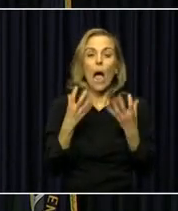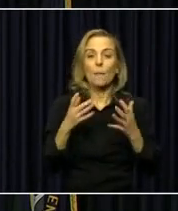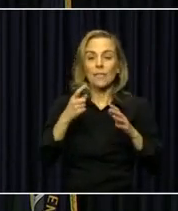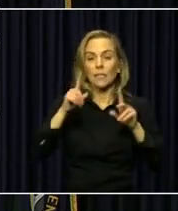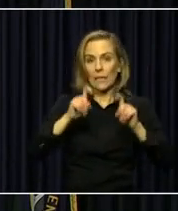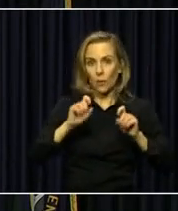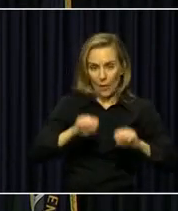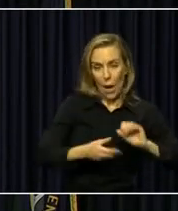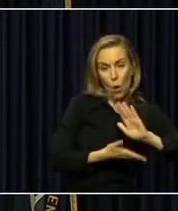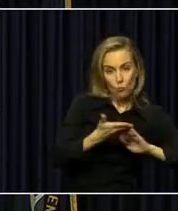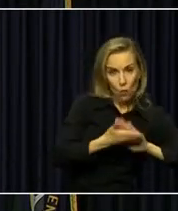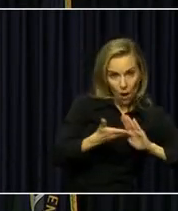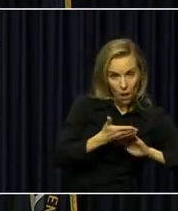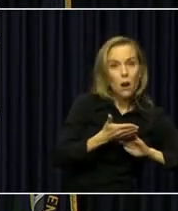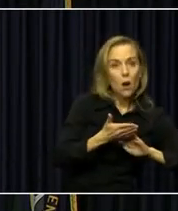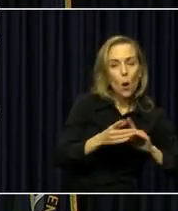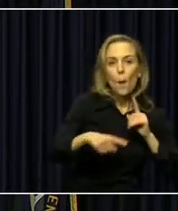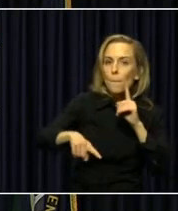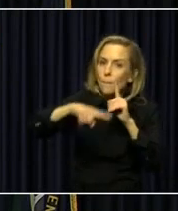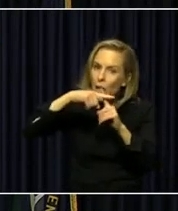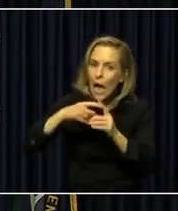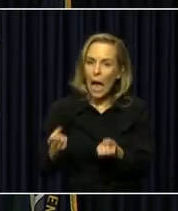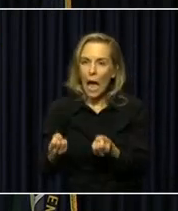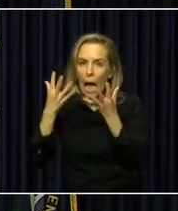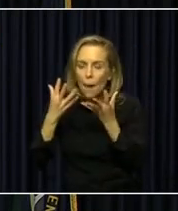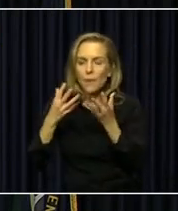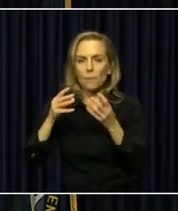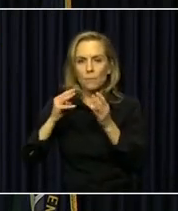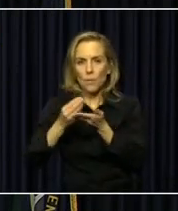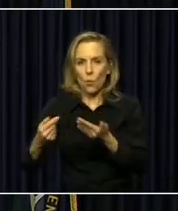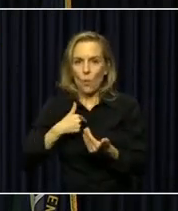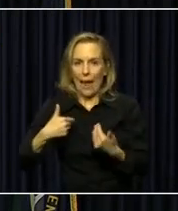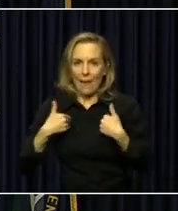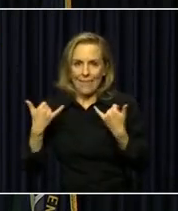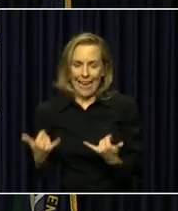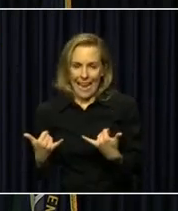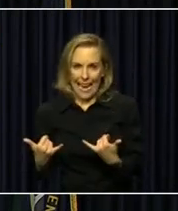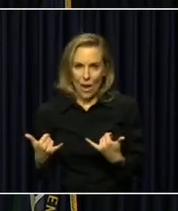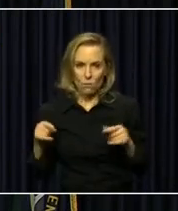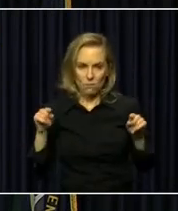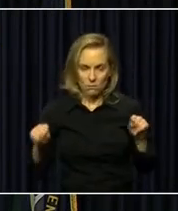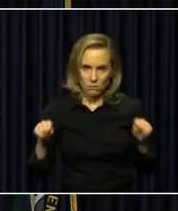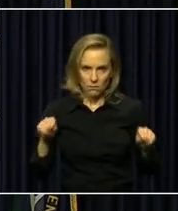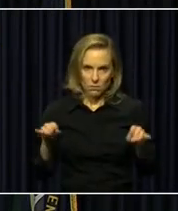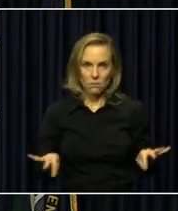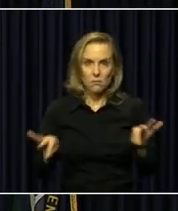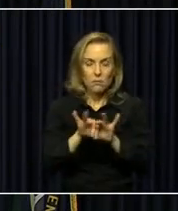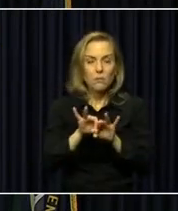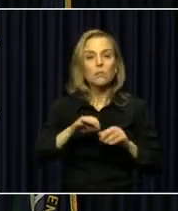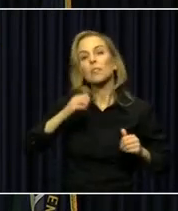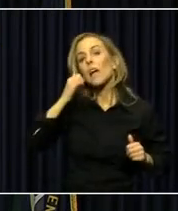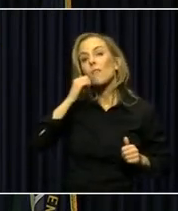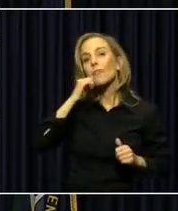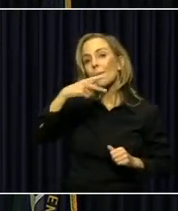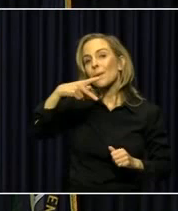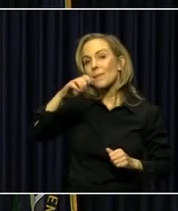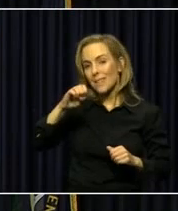COUNTRY. ABILITY TO SOCIAL DISTANCE, FOLLOW THE CDC GUIDELINES. IT'S GOING TO BE EASIER ON SOME